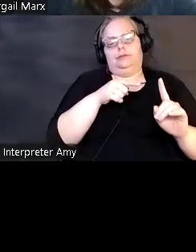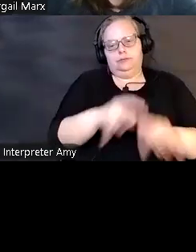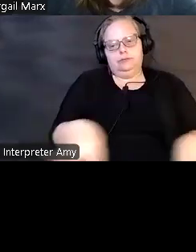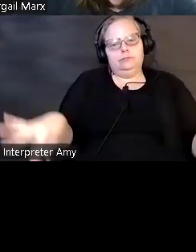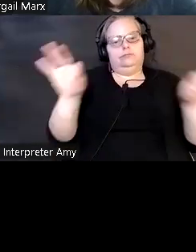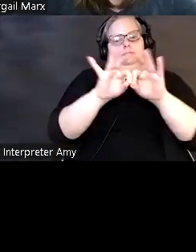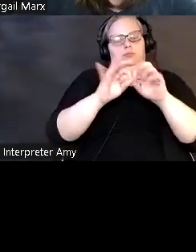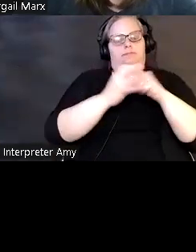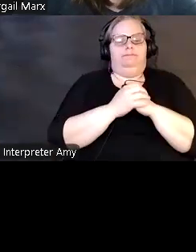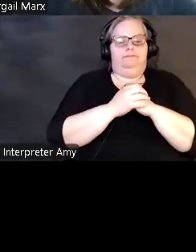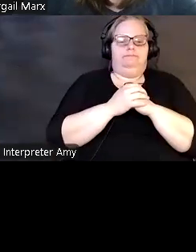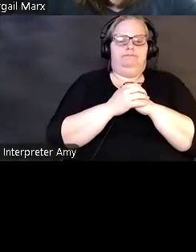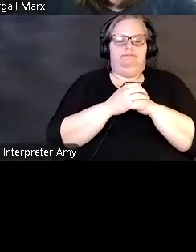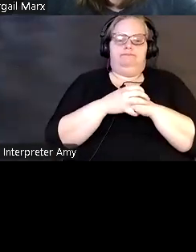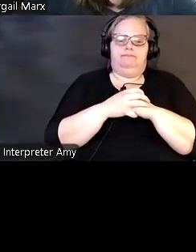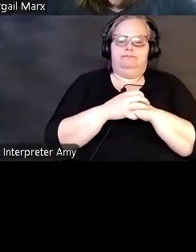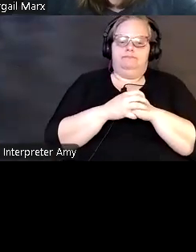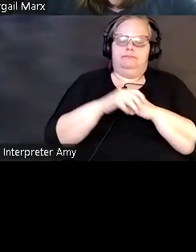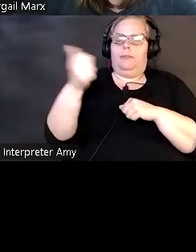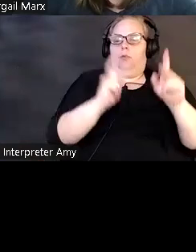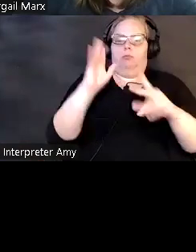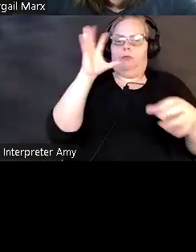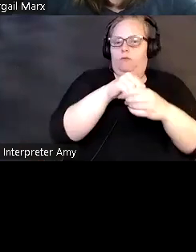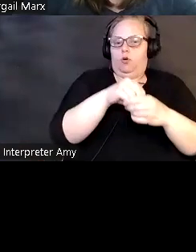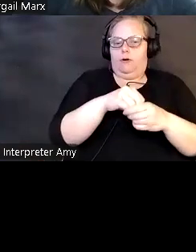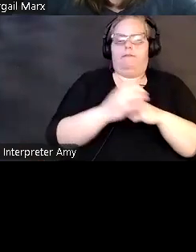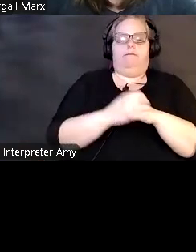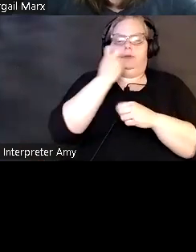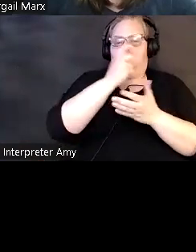Other people on the team include that speech language pathologist who has expertise in